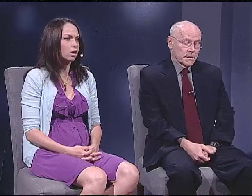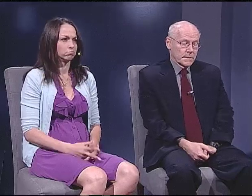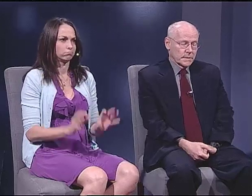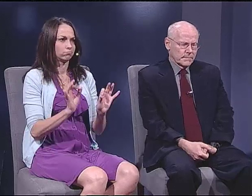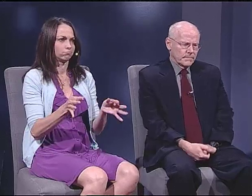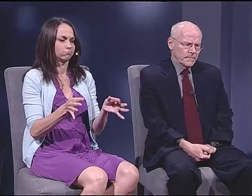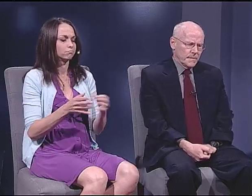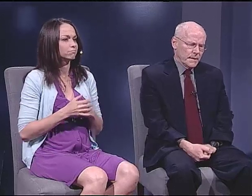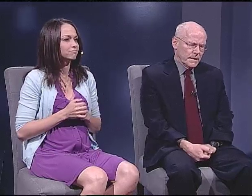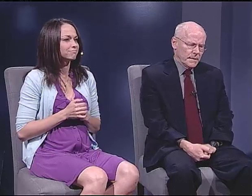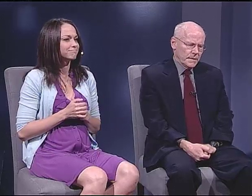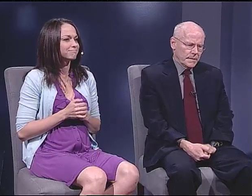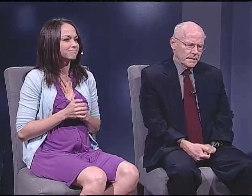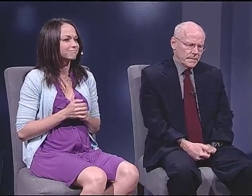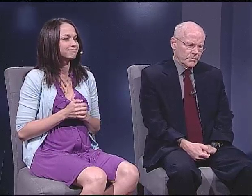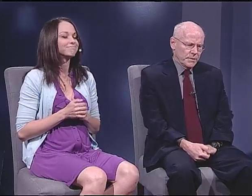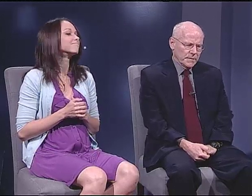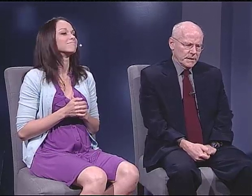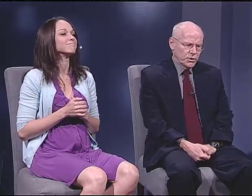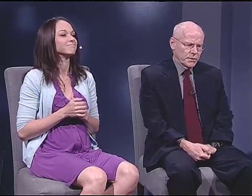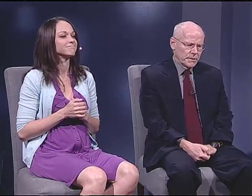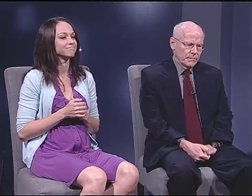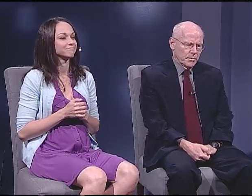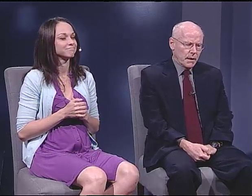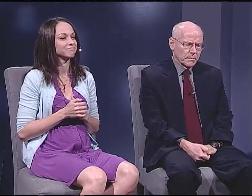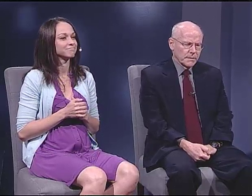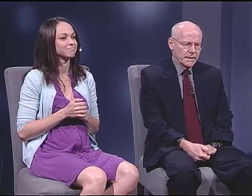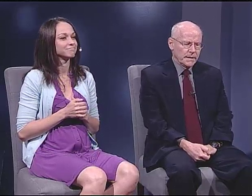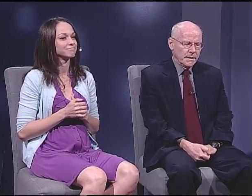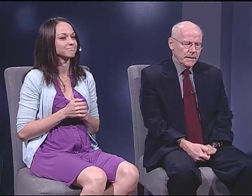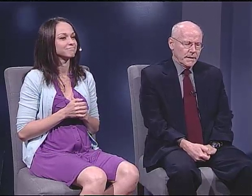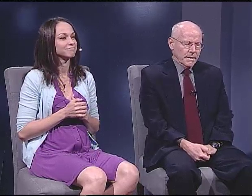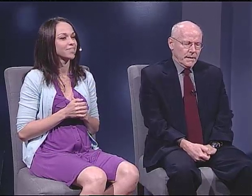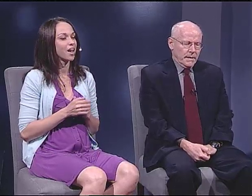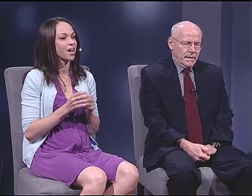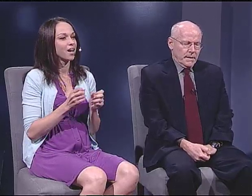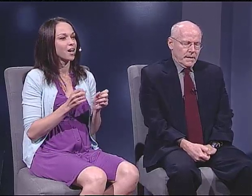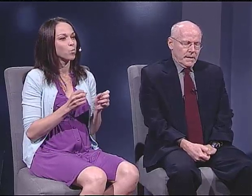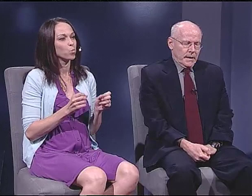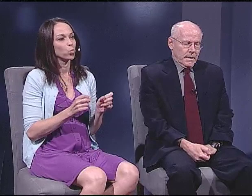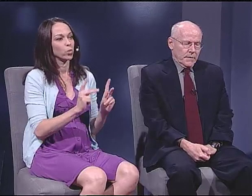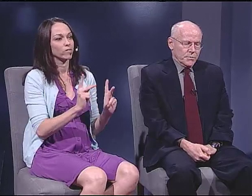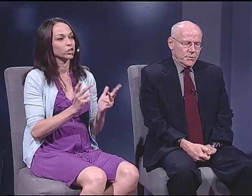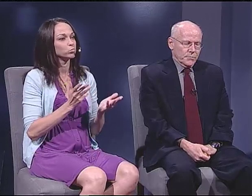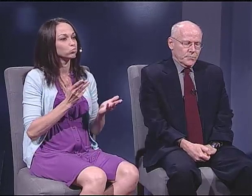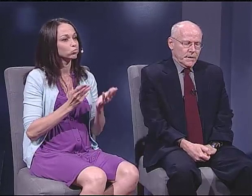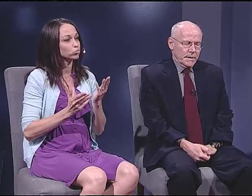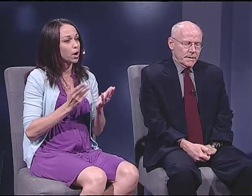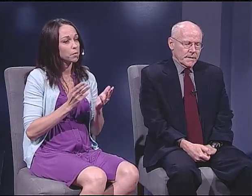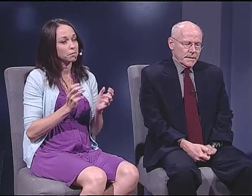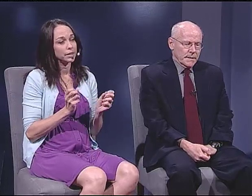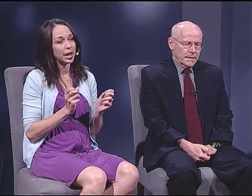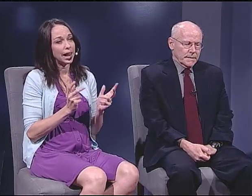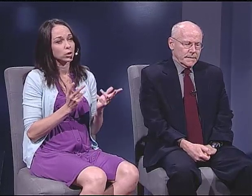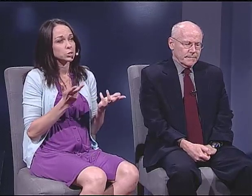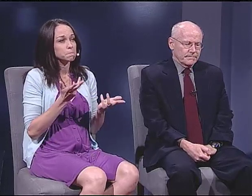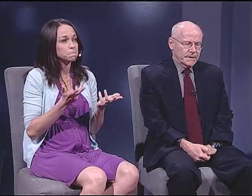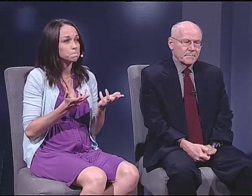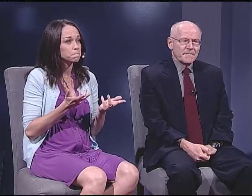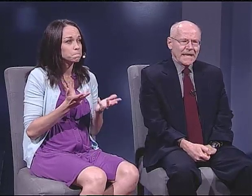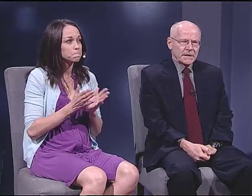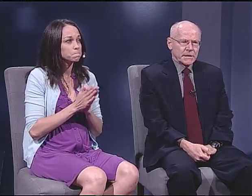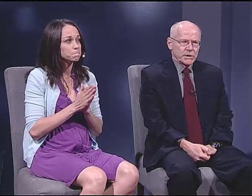A privilege probably allows you some advantage